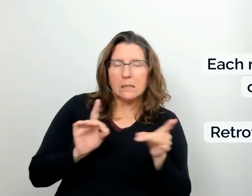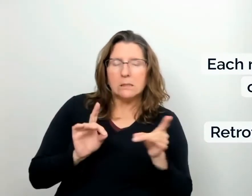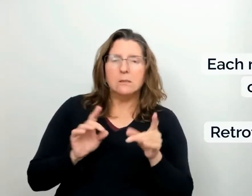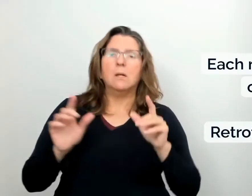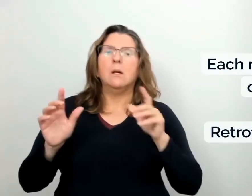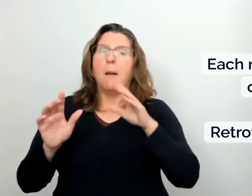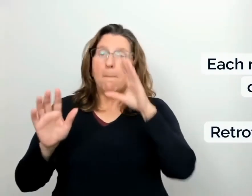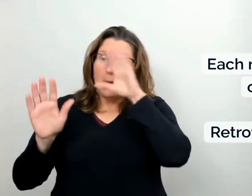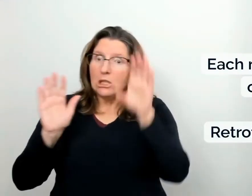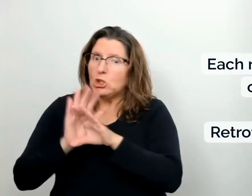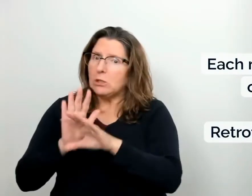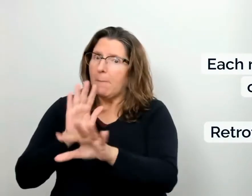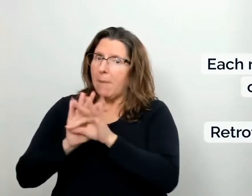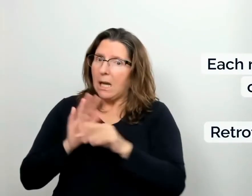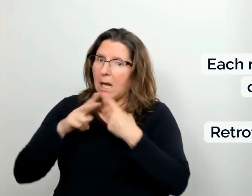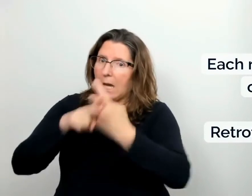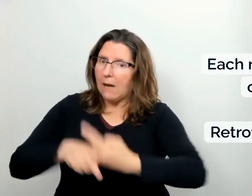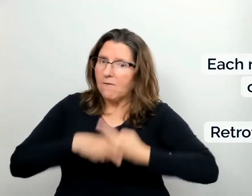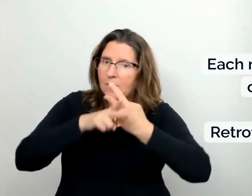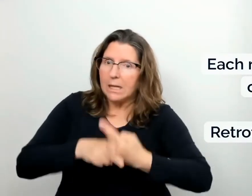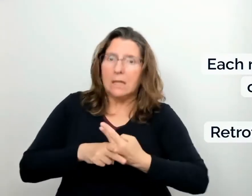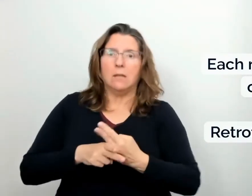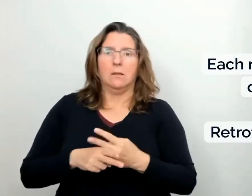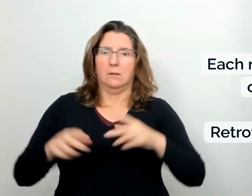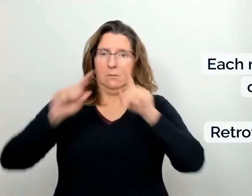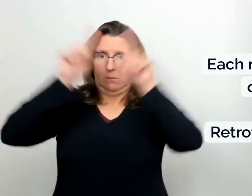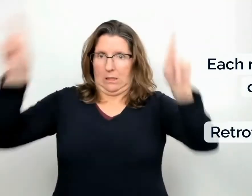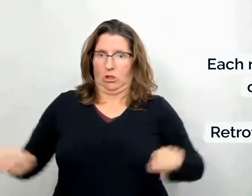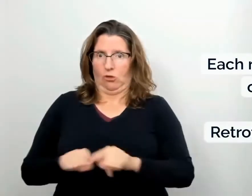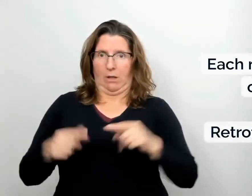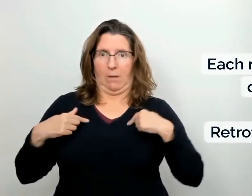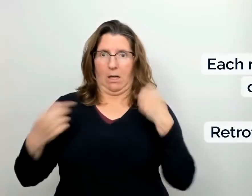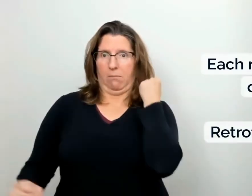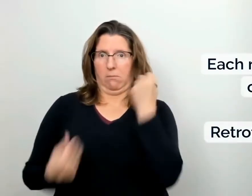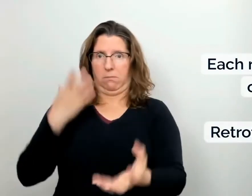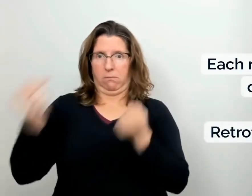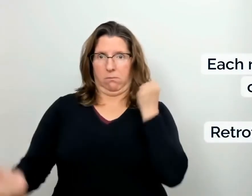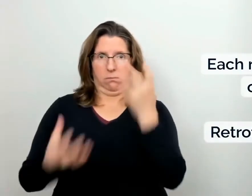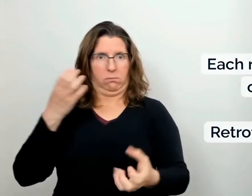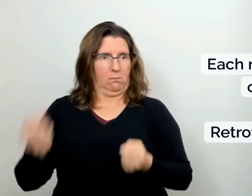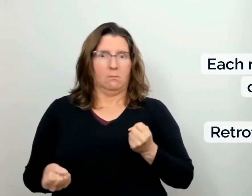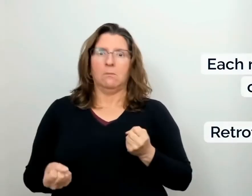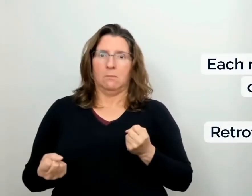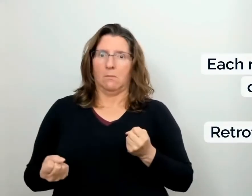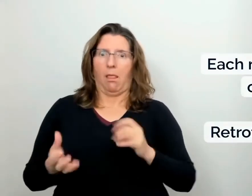To recreate the slides and reduce them to key phrases. To carefully choose images to go with the slides.